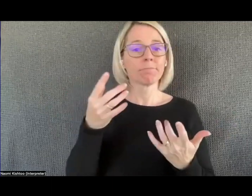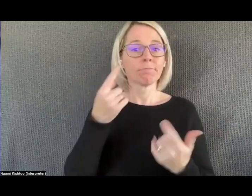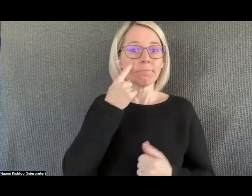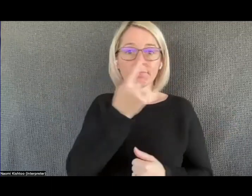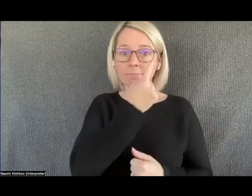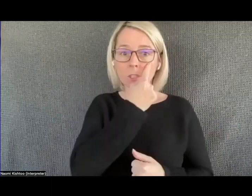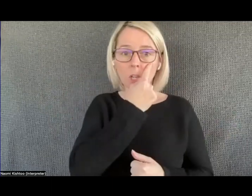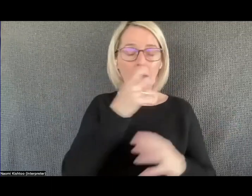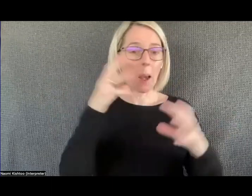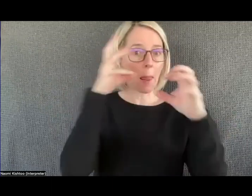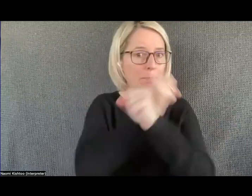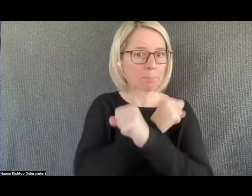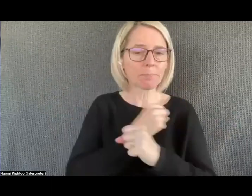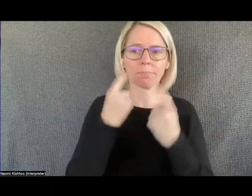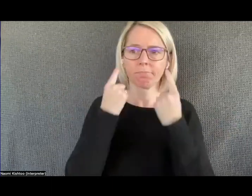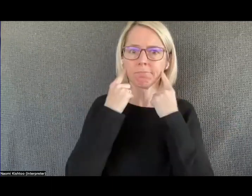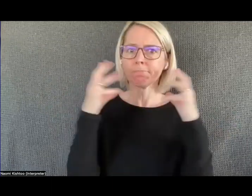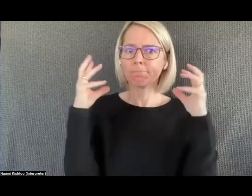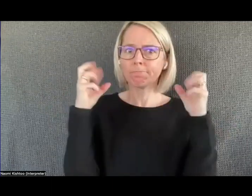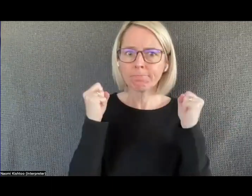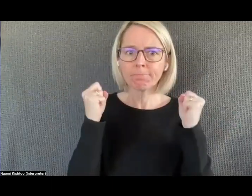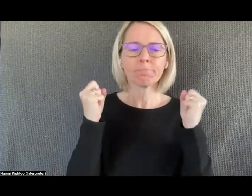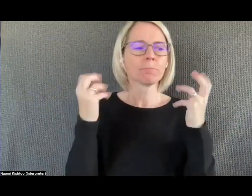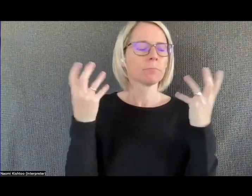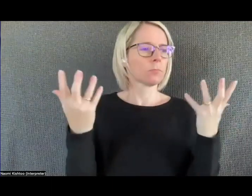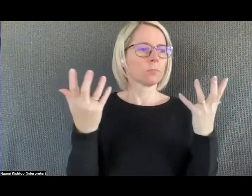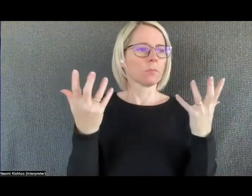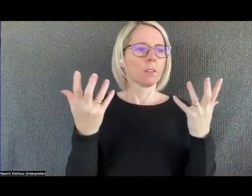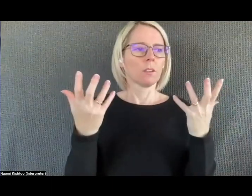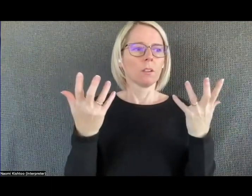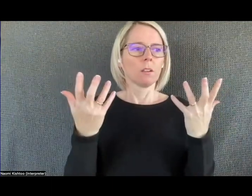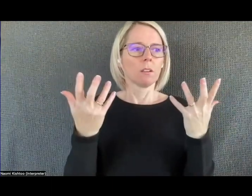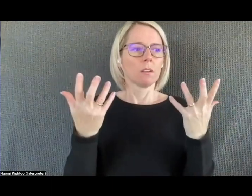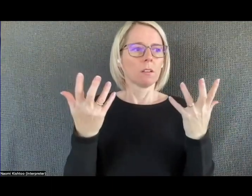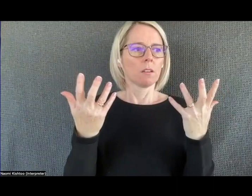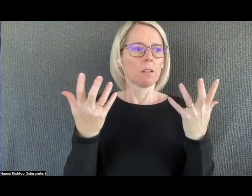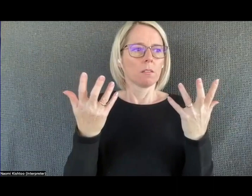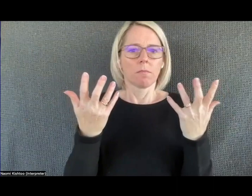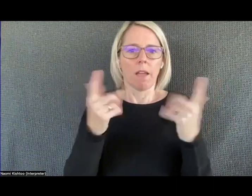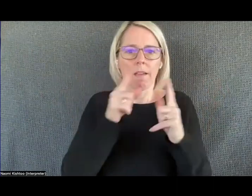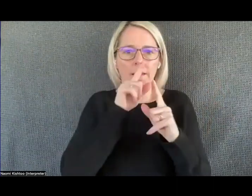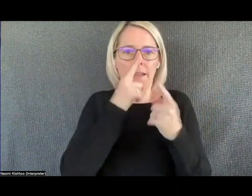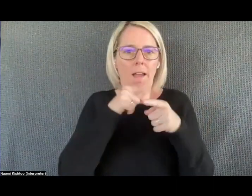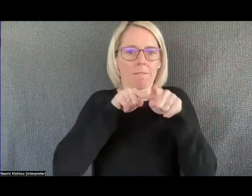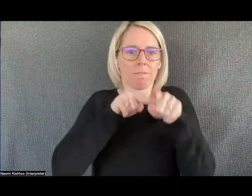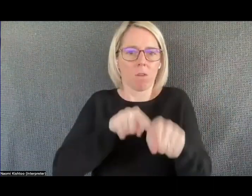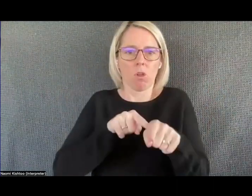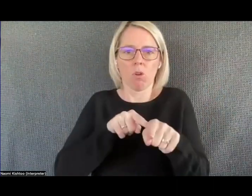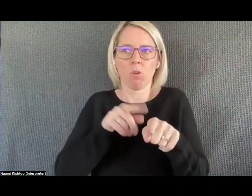so can’t really piece the world together through those senses, or not much of it, or gets a very